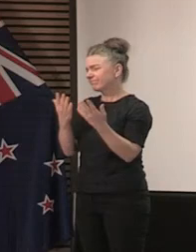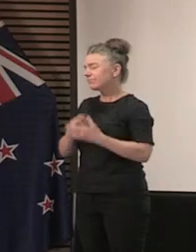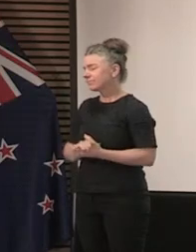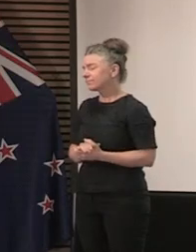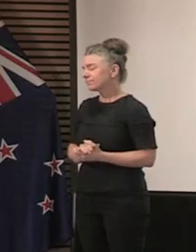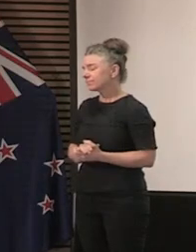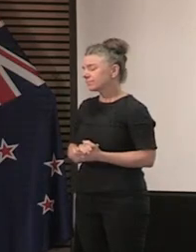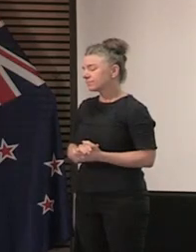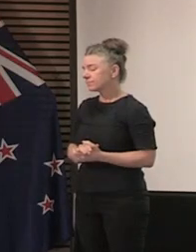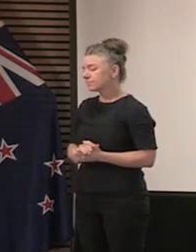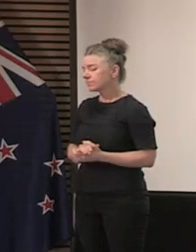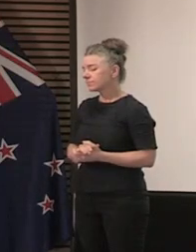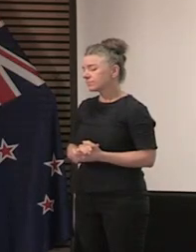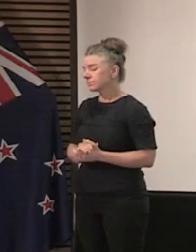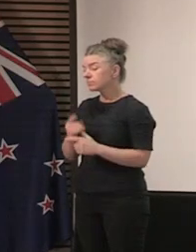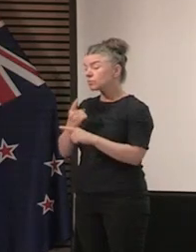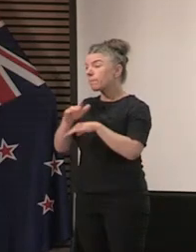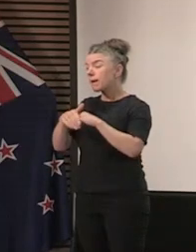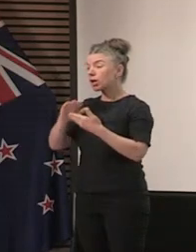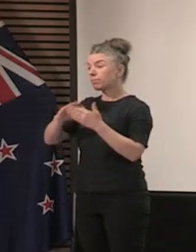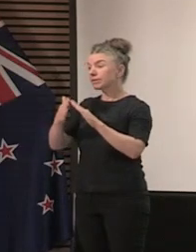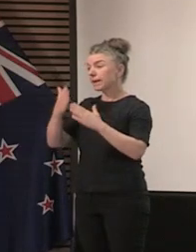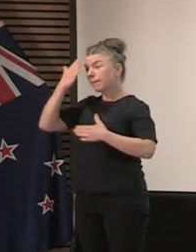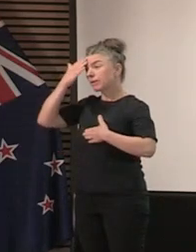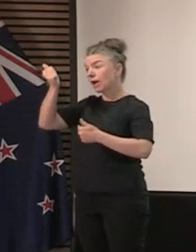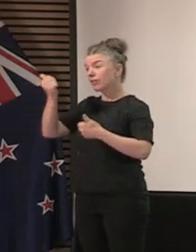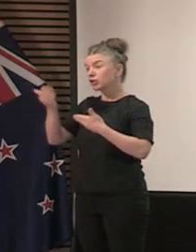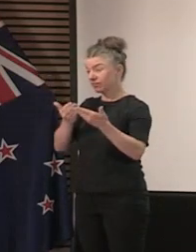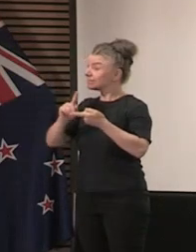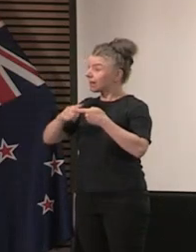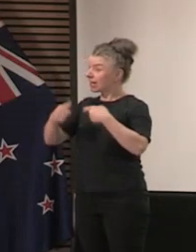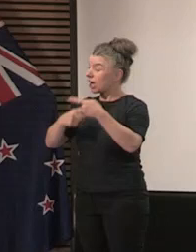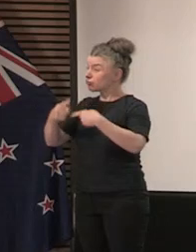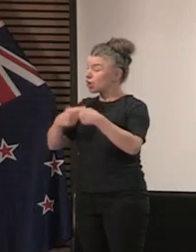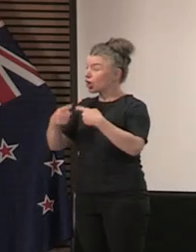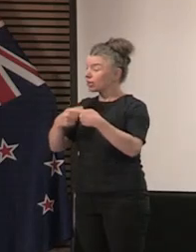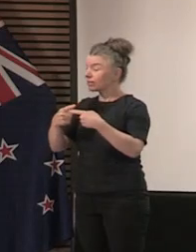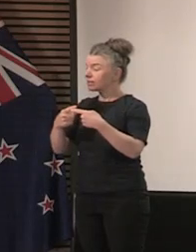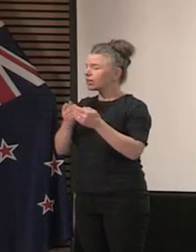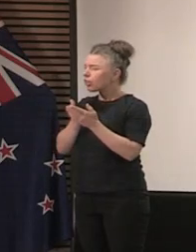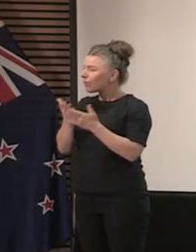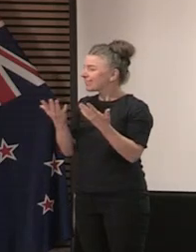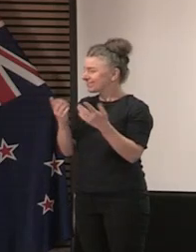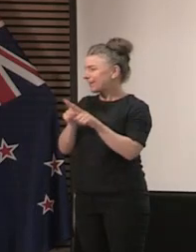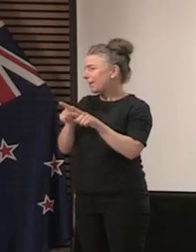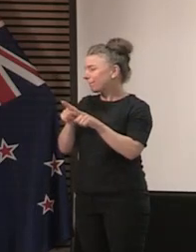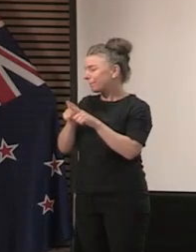they will continue to provide services as much as possible virtually. Finally, community